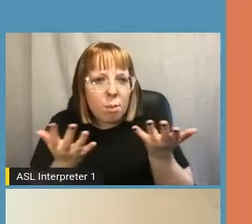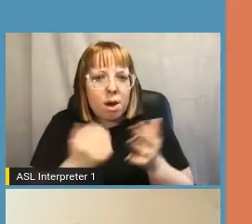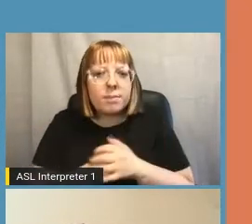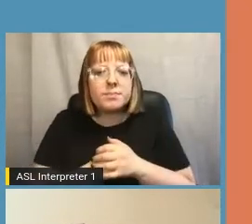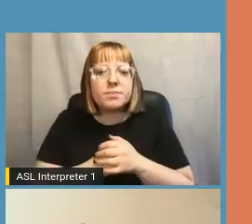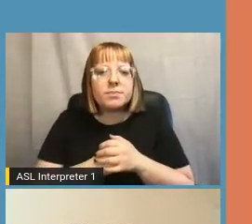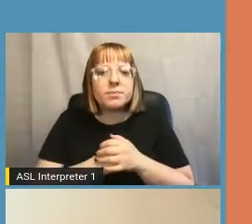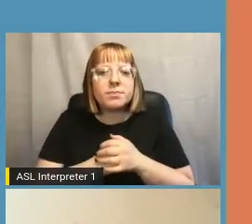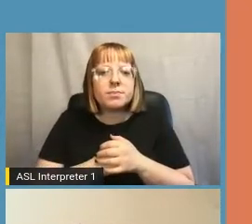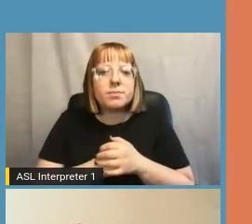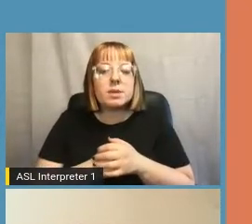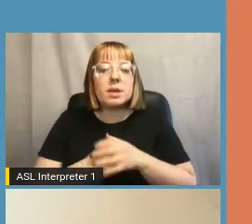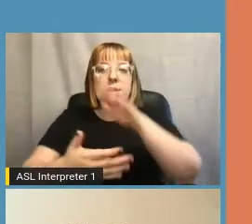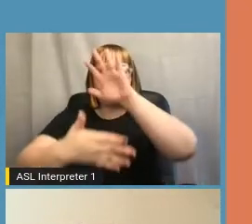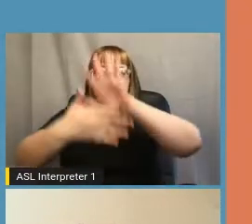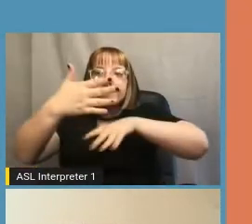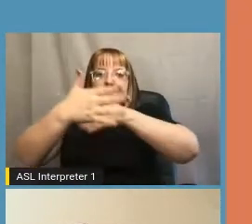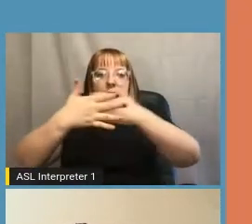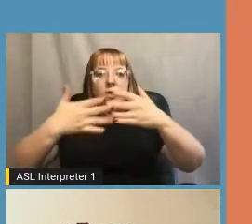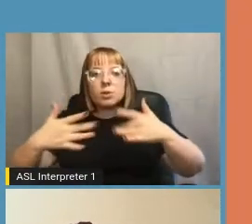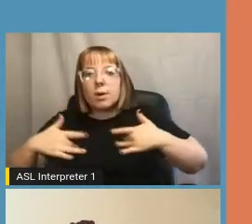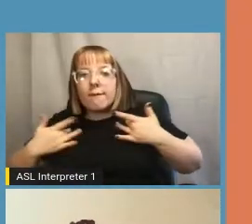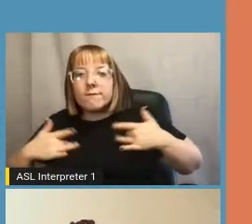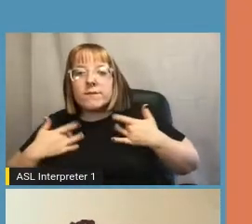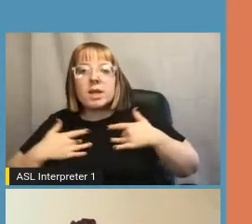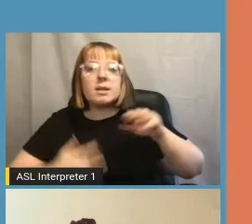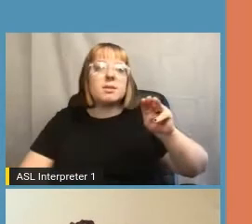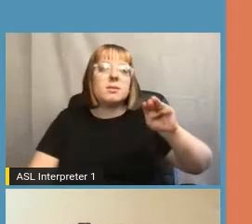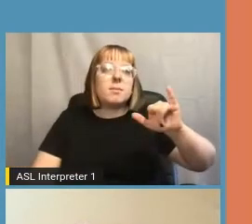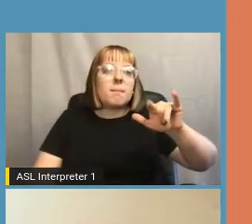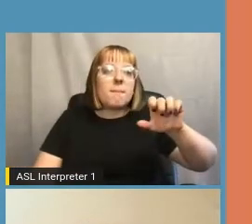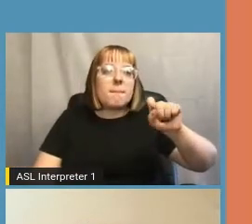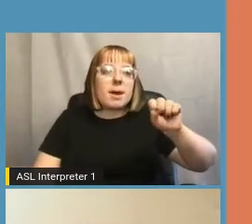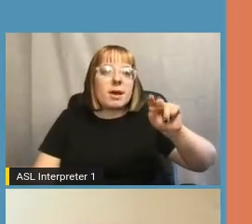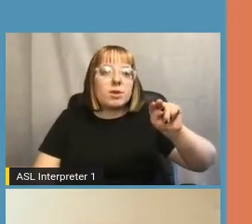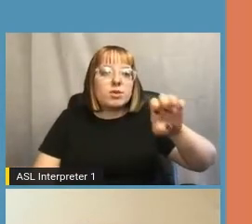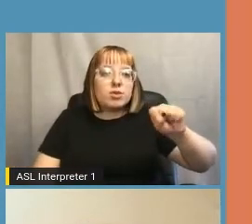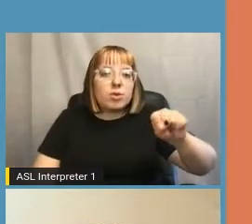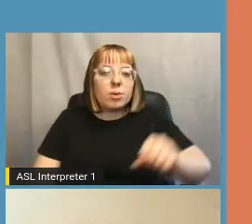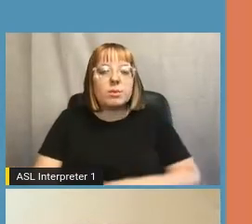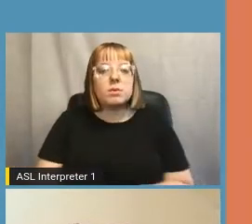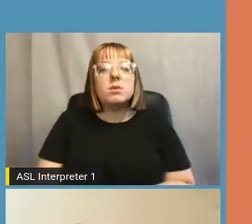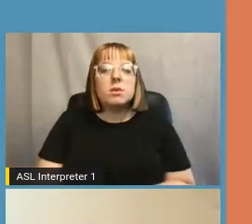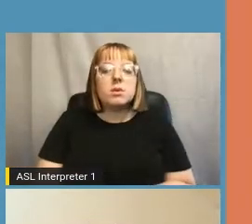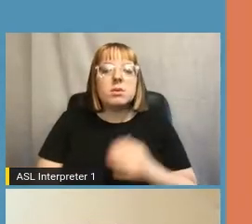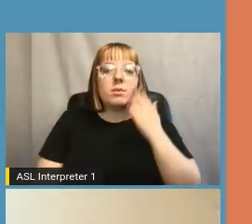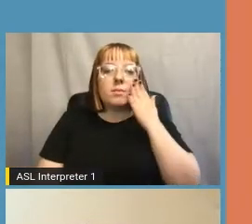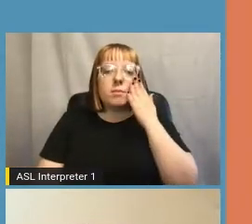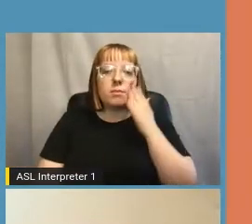for that it could be a theme or a series of themes or somethings um underneath one umbrella and then